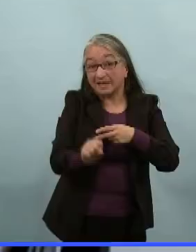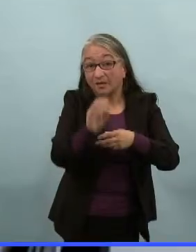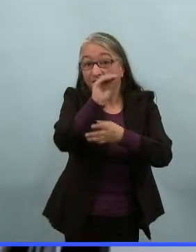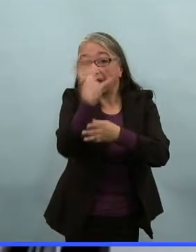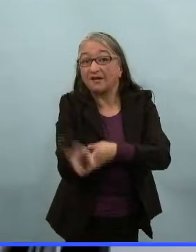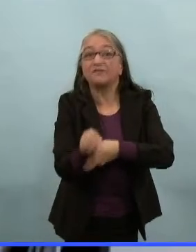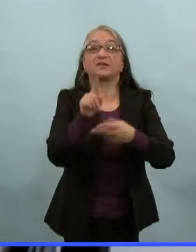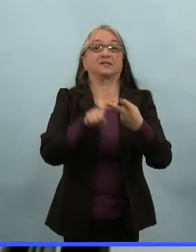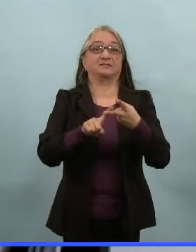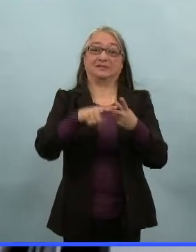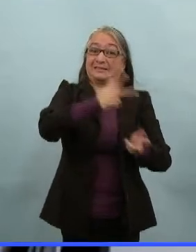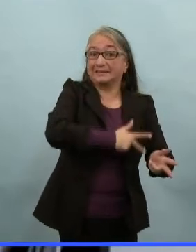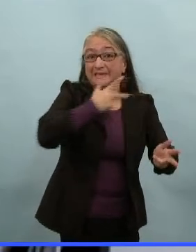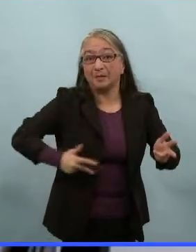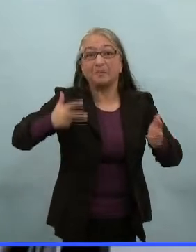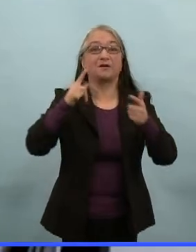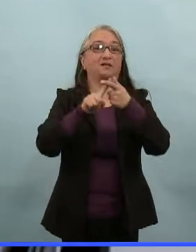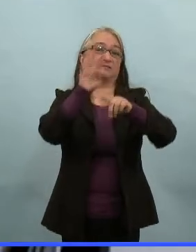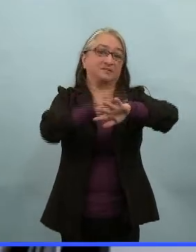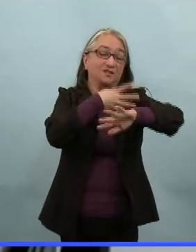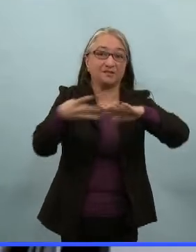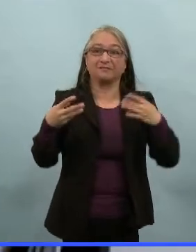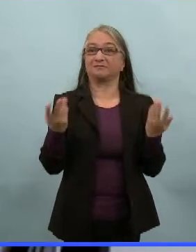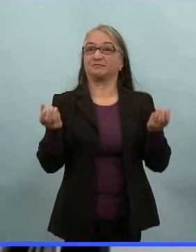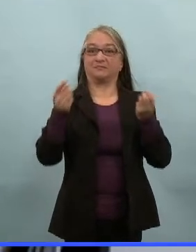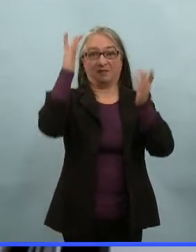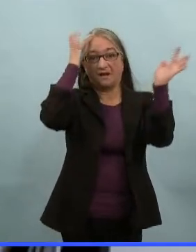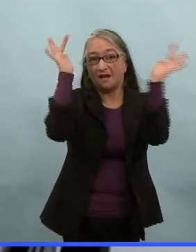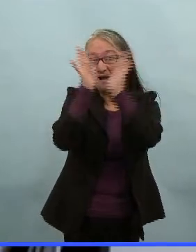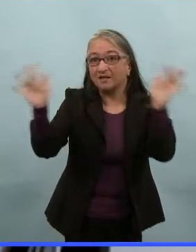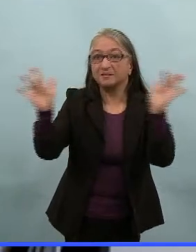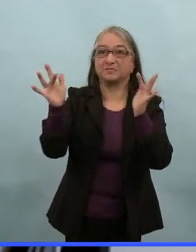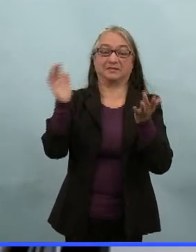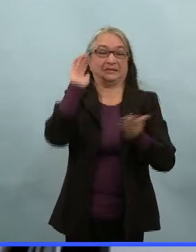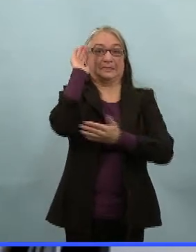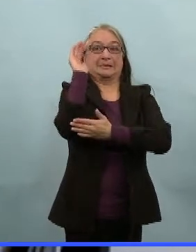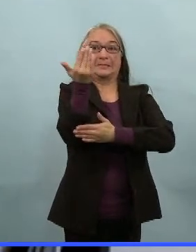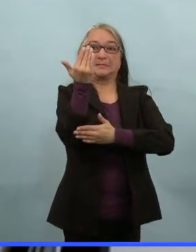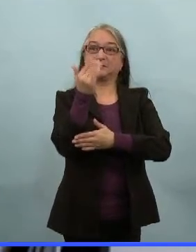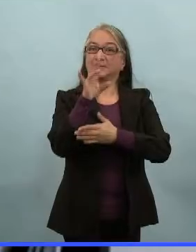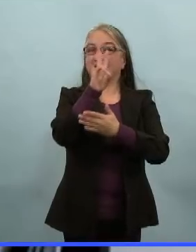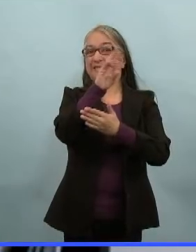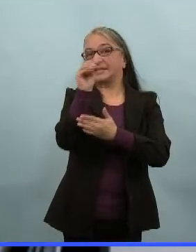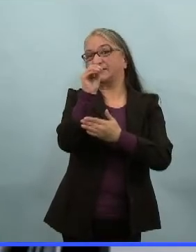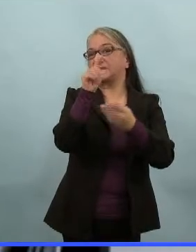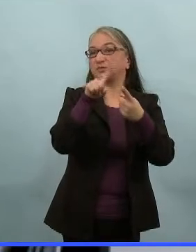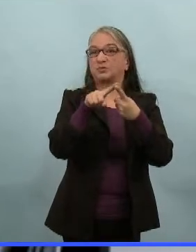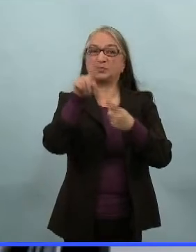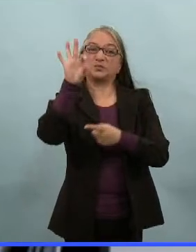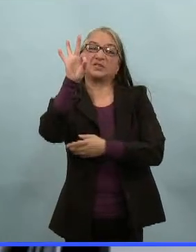and icu admission it varies from 70 to over 95 percent depending on which study we're looking at